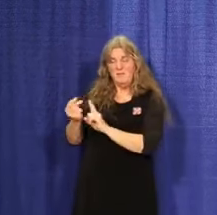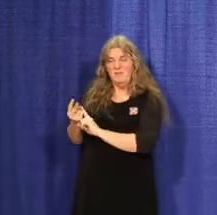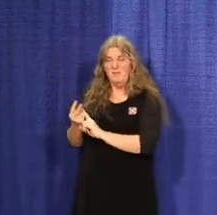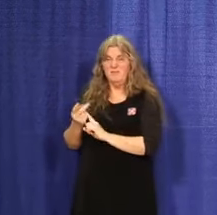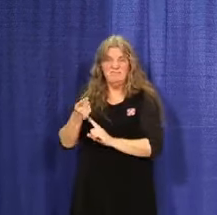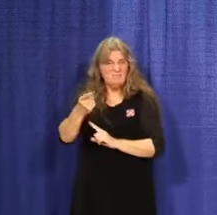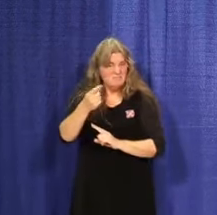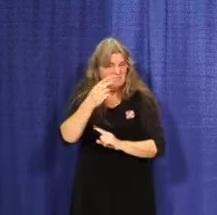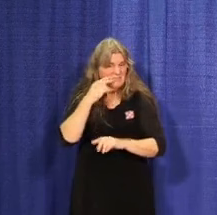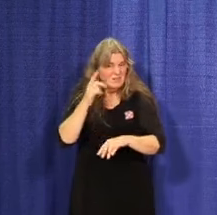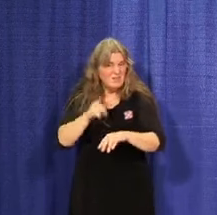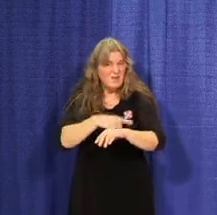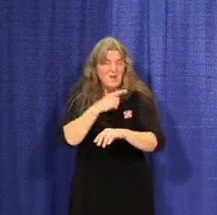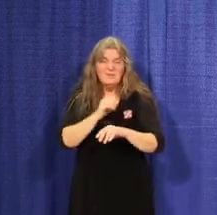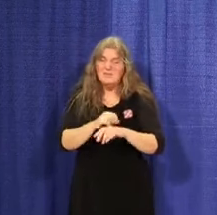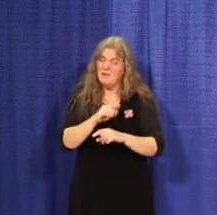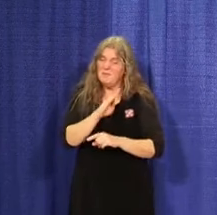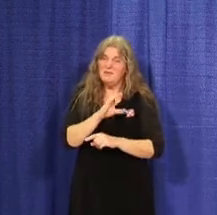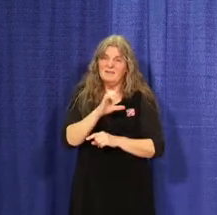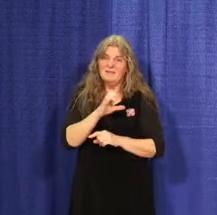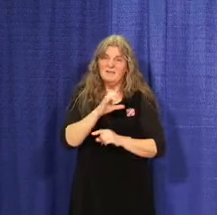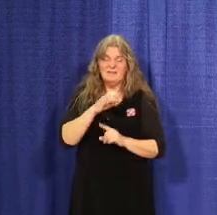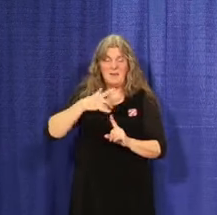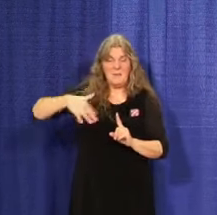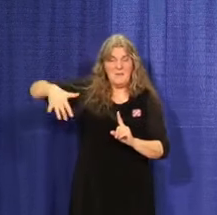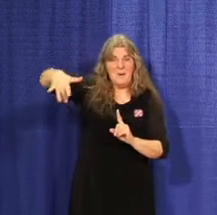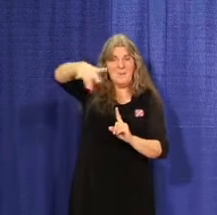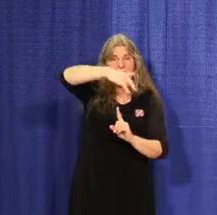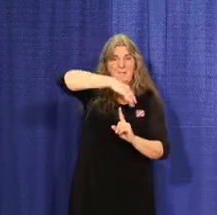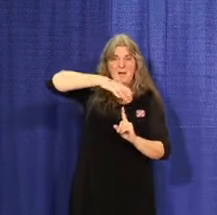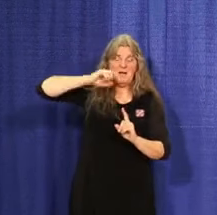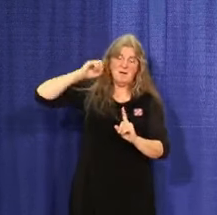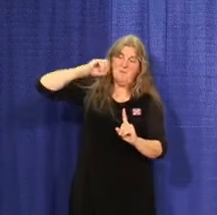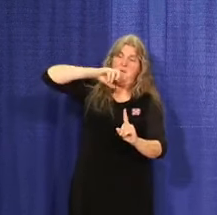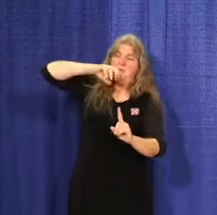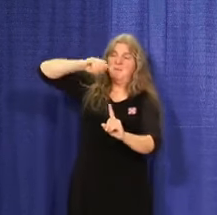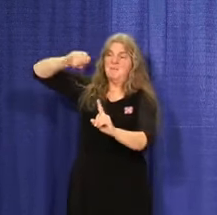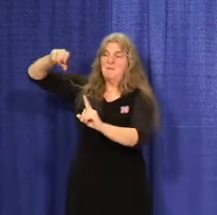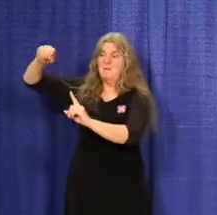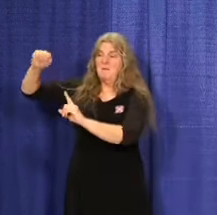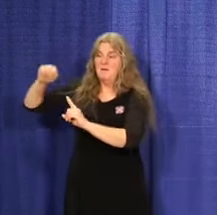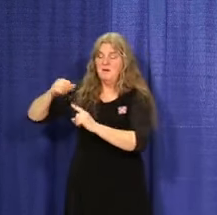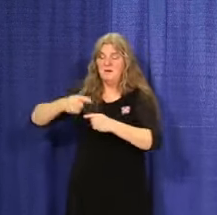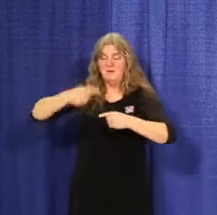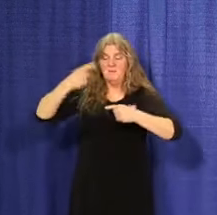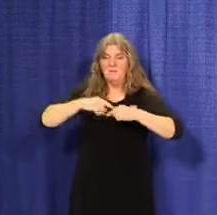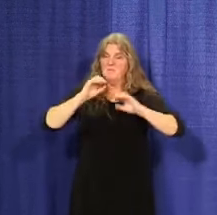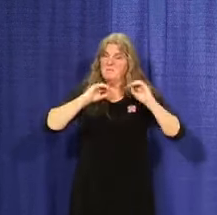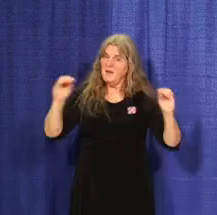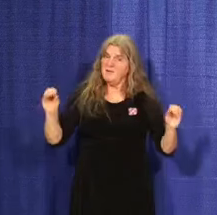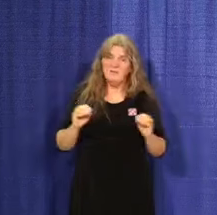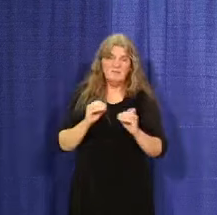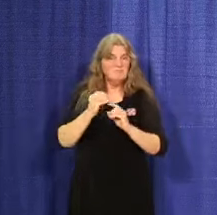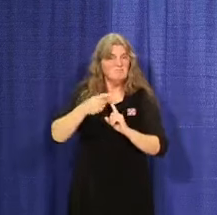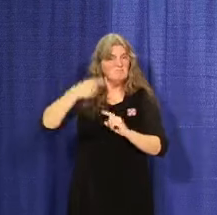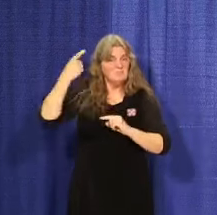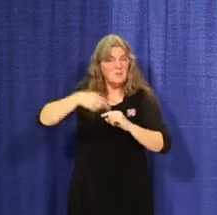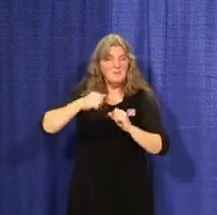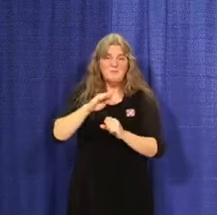being exposed to BC with no self quarantine or border entry restrictions. It tells us that people are not